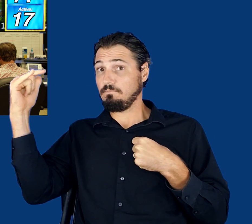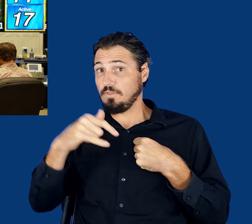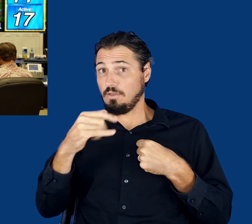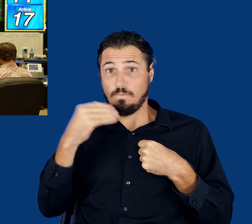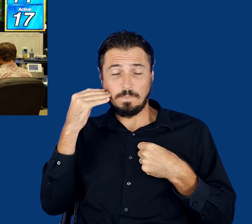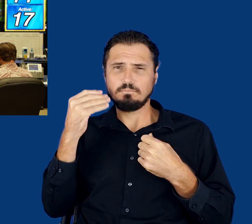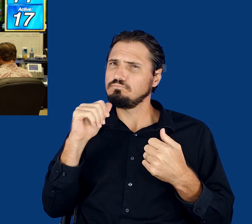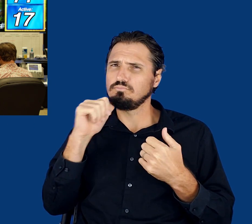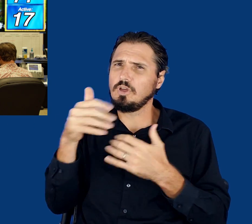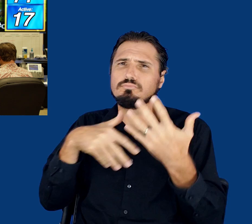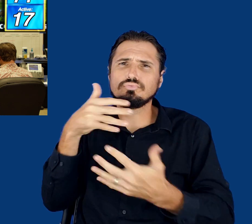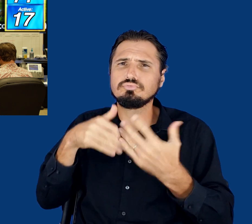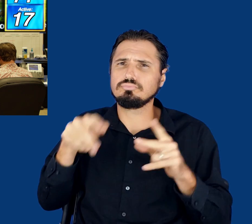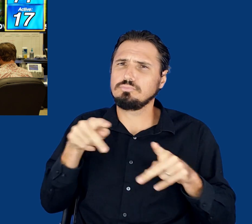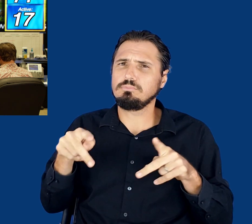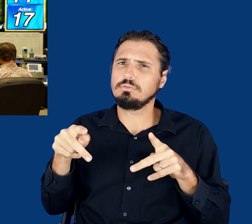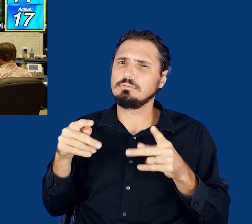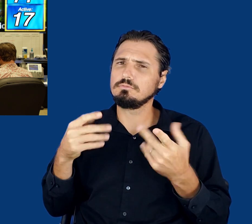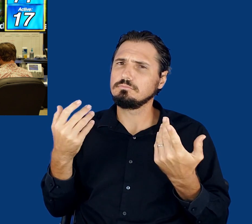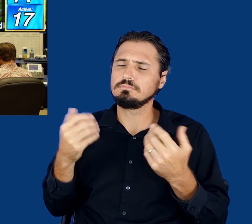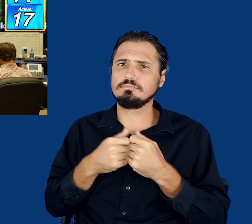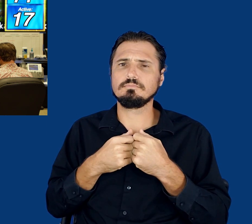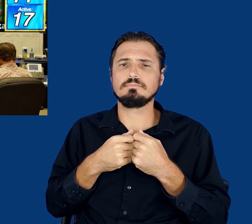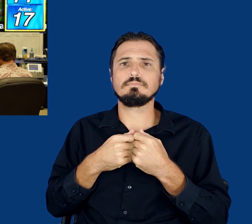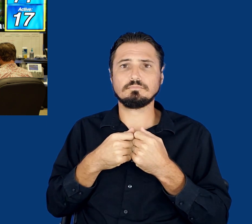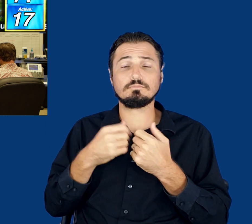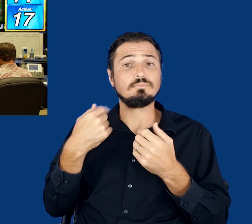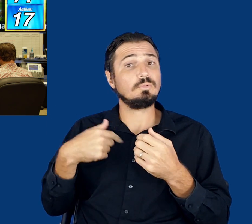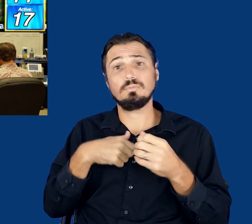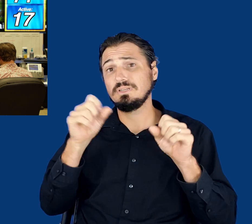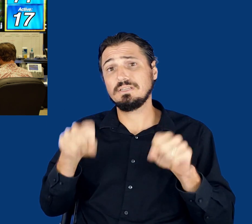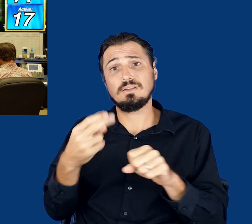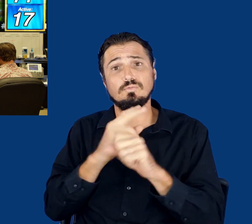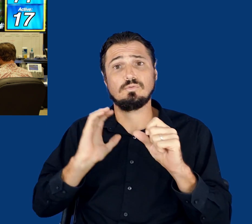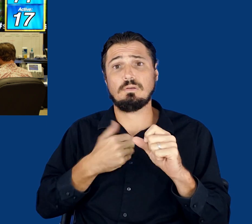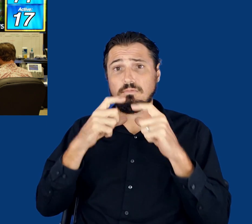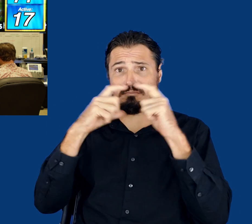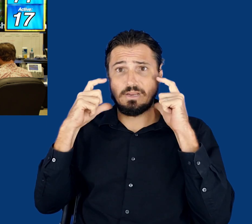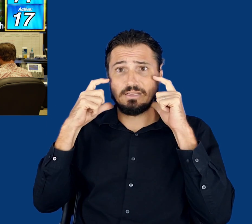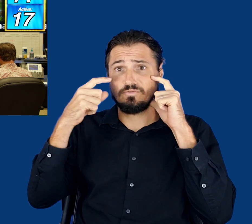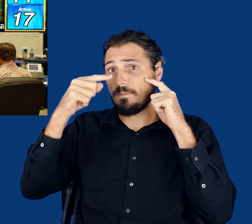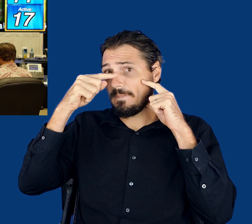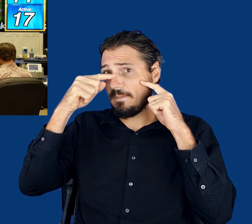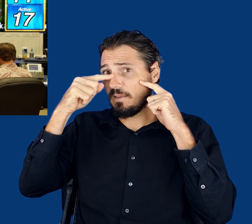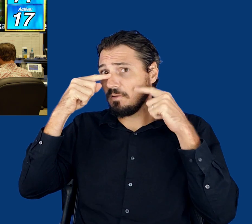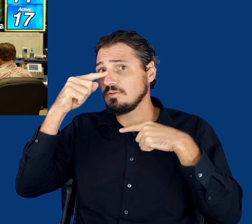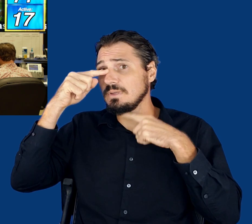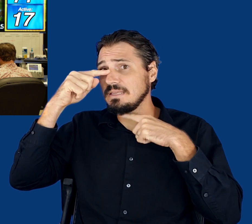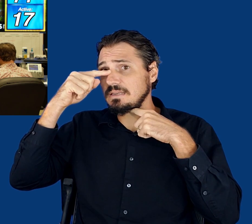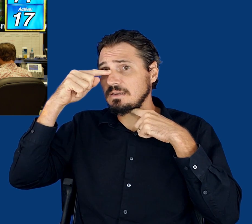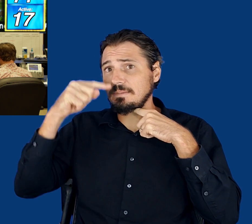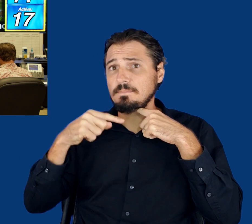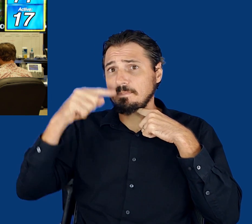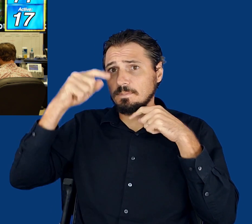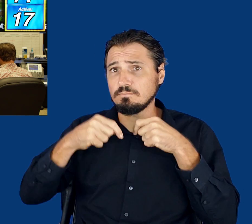And finally, of course, we can wear our masks—from the bridge of the nose to under the chin—when we are out in public